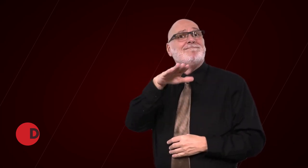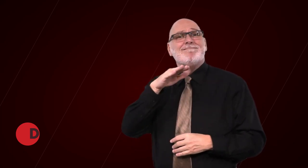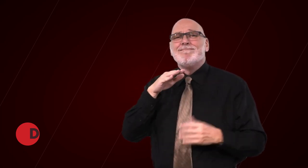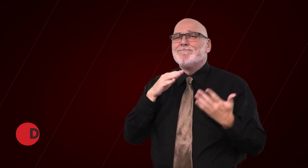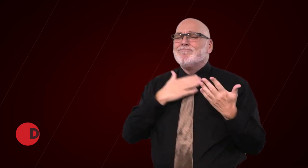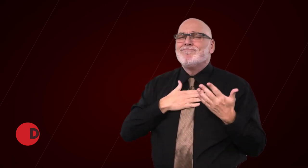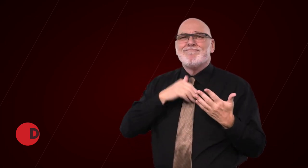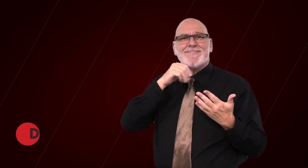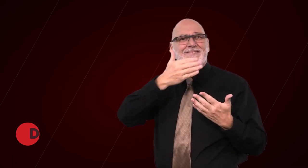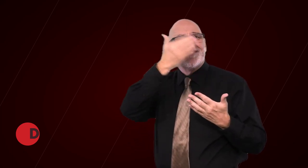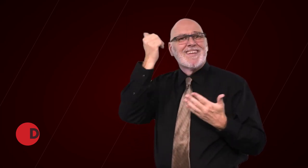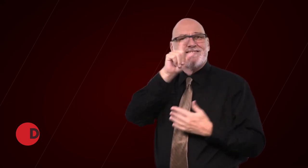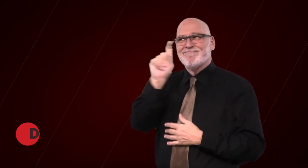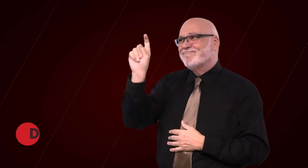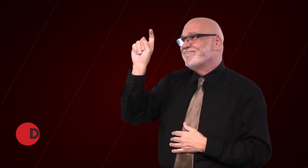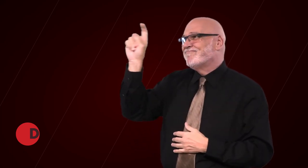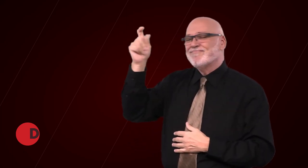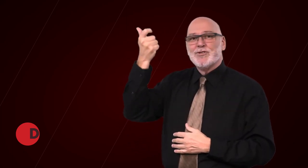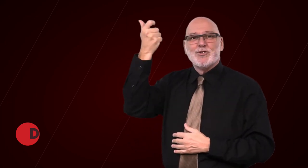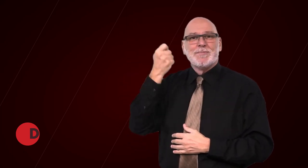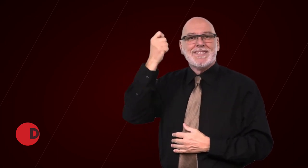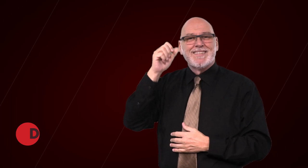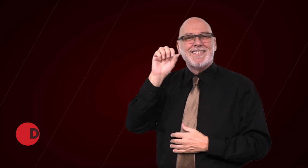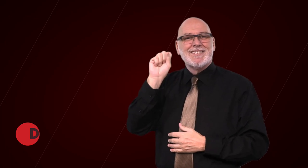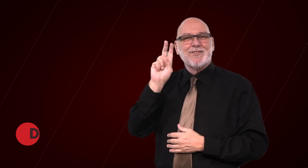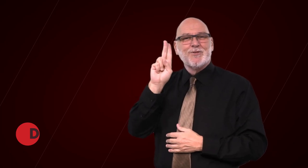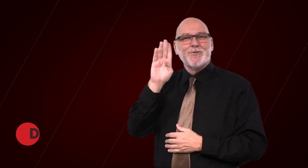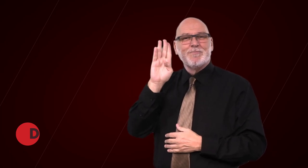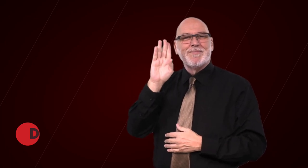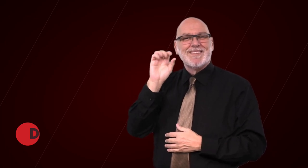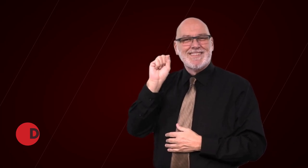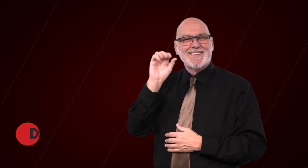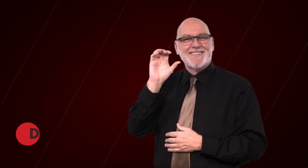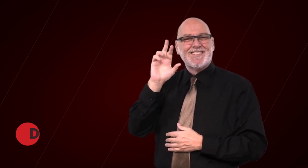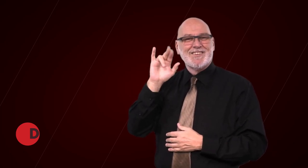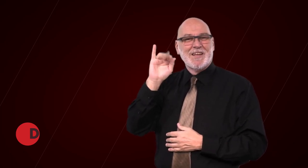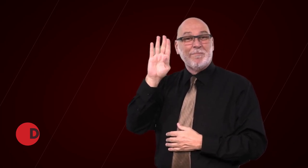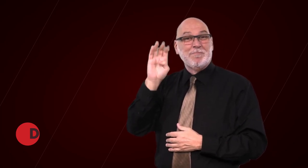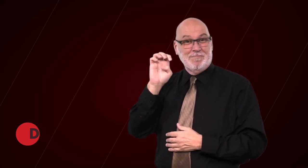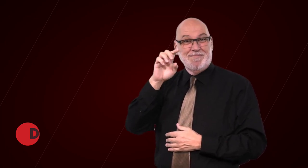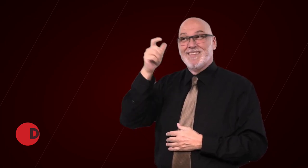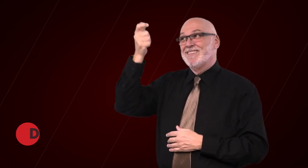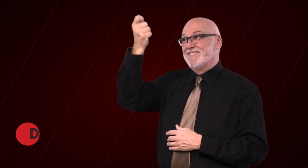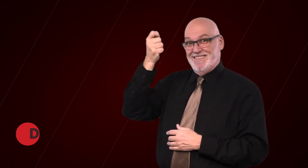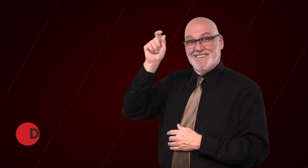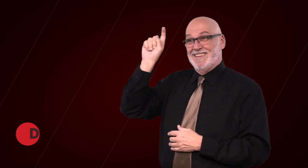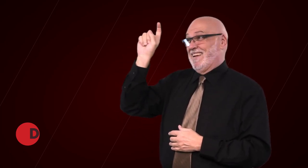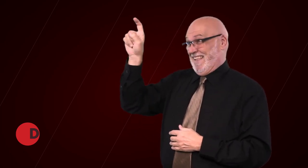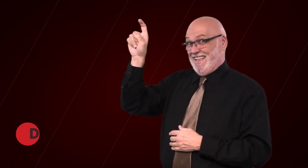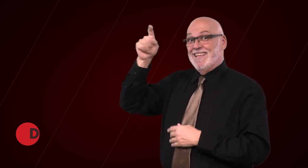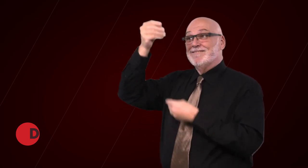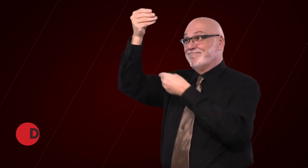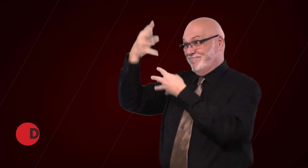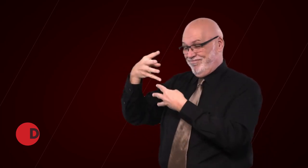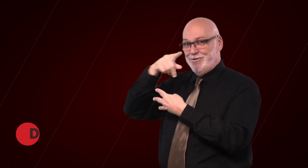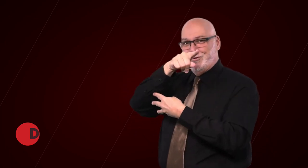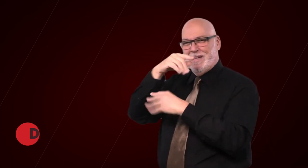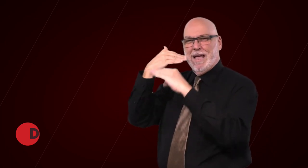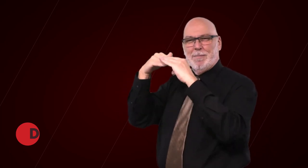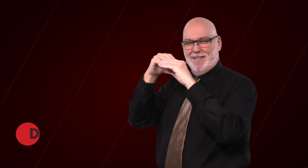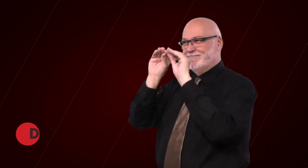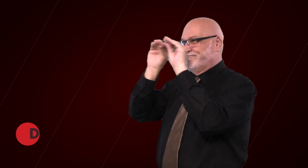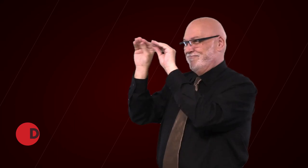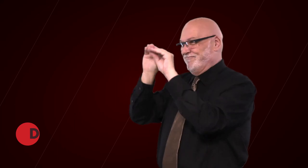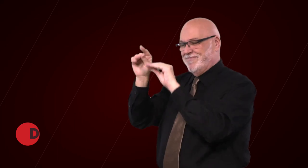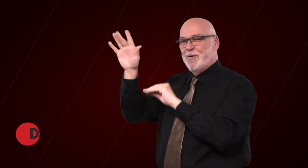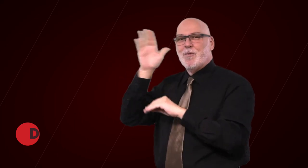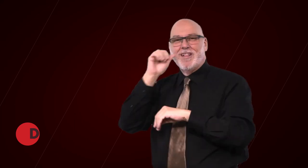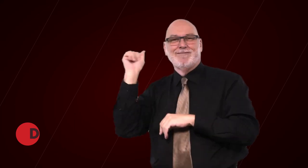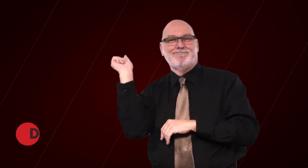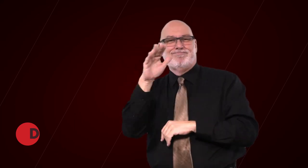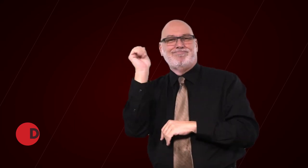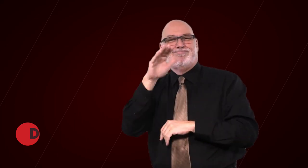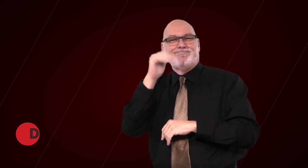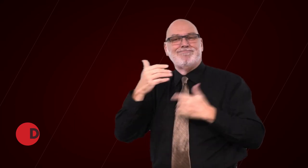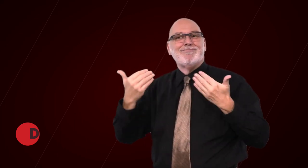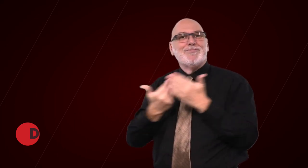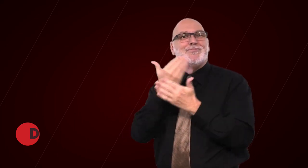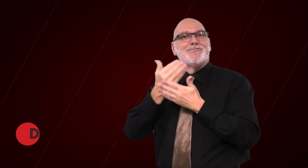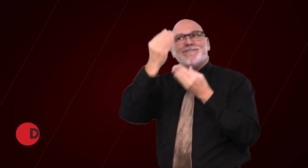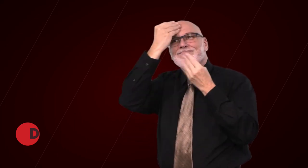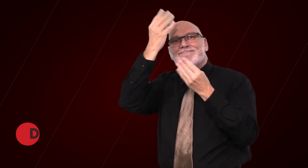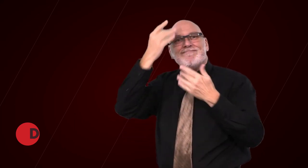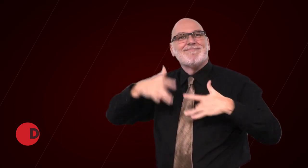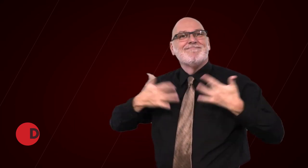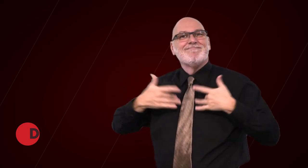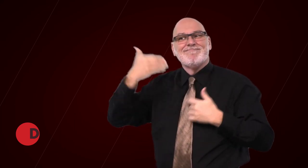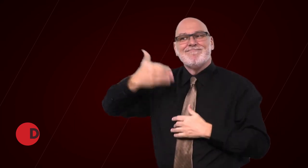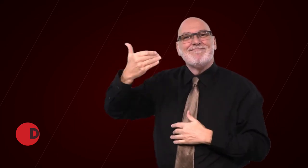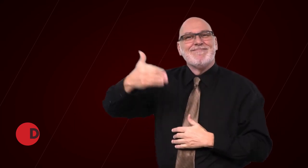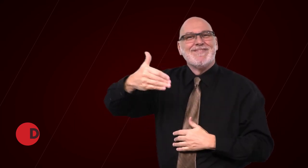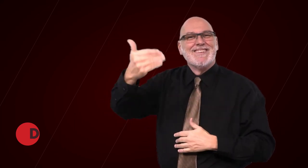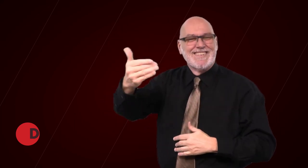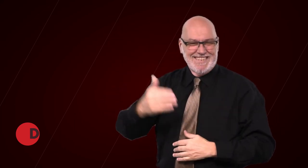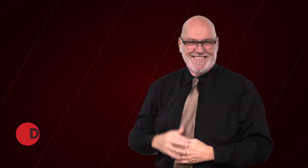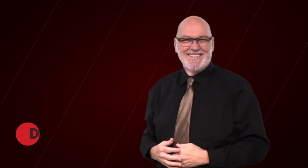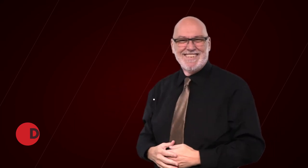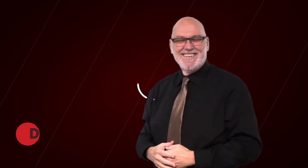Donít forget to subscribe, like, and follow DeafDots to get new video updates!